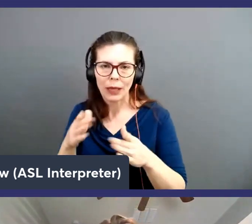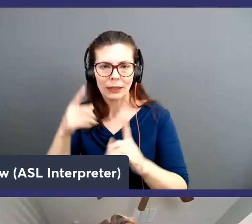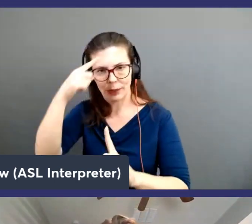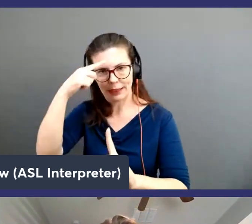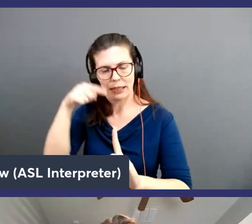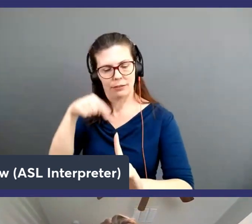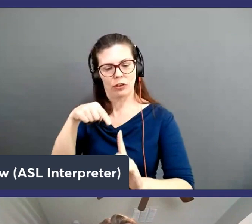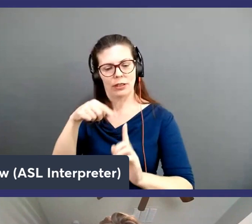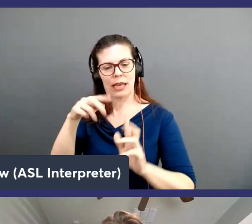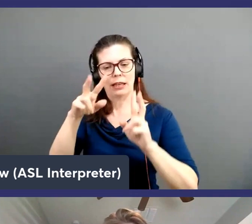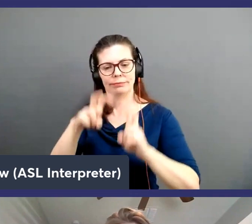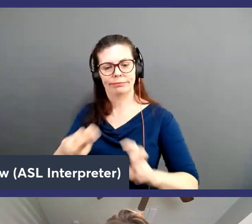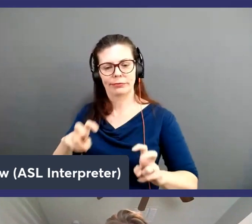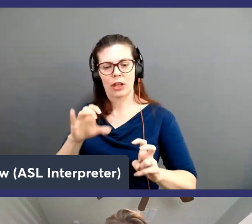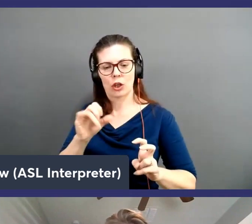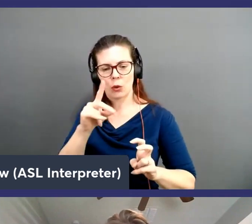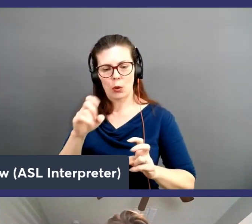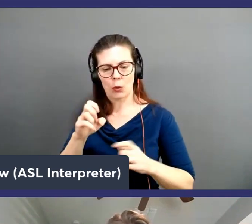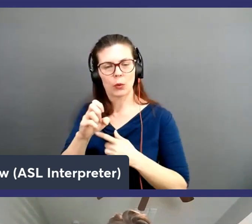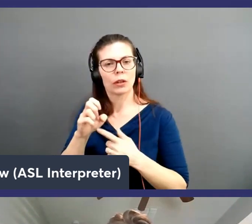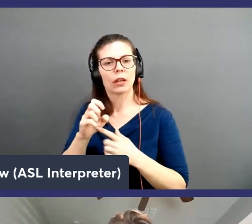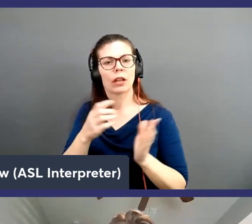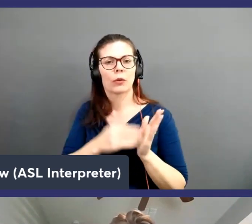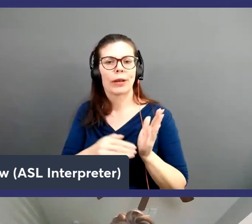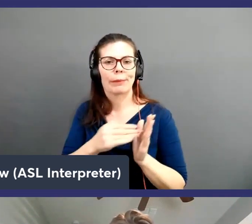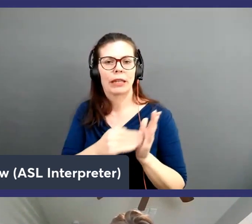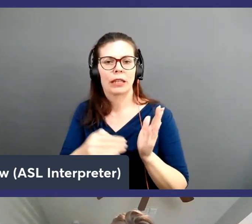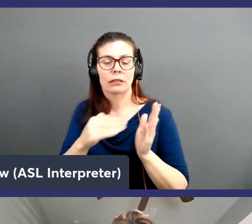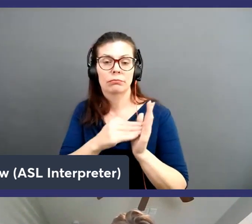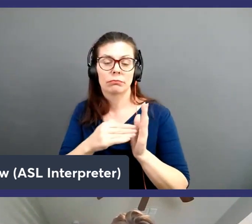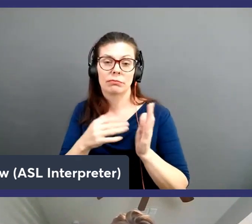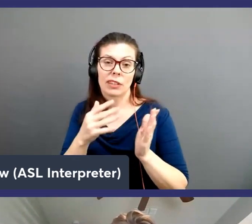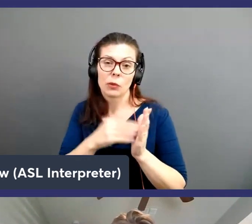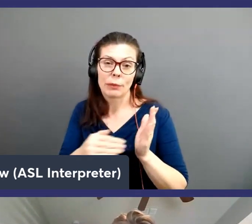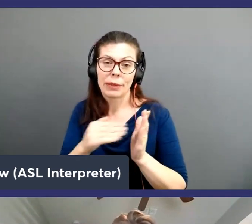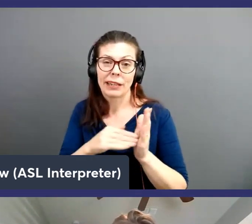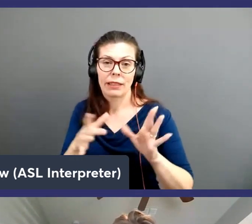is just repeating the message over, right?